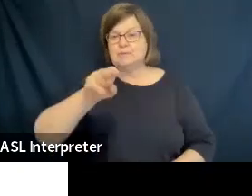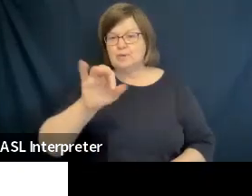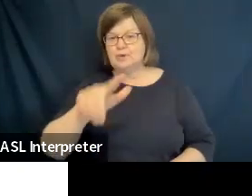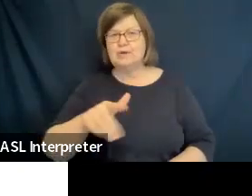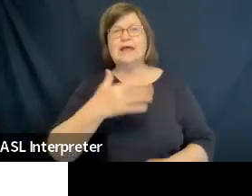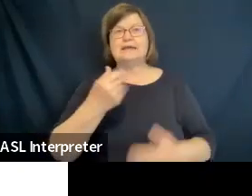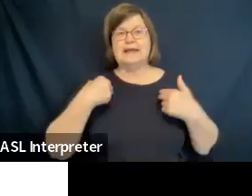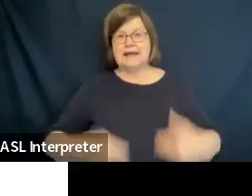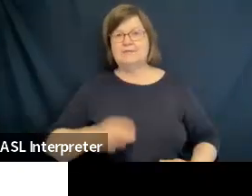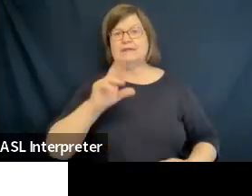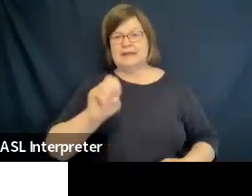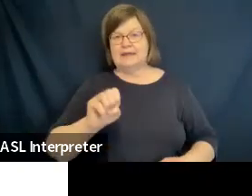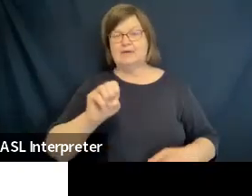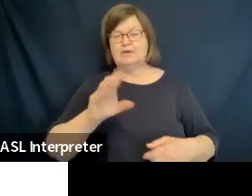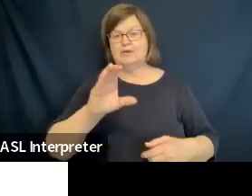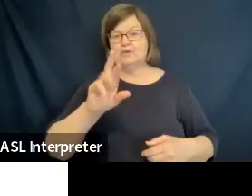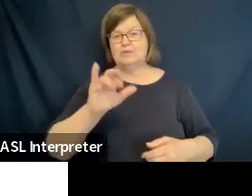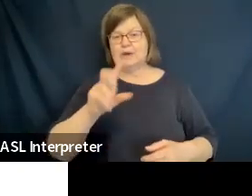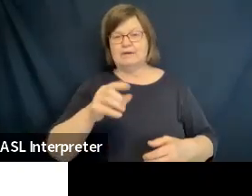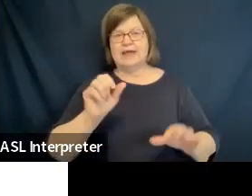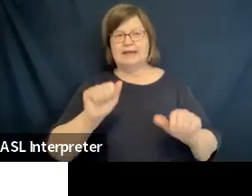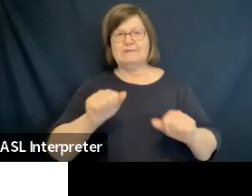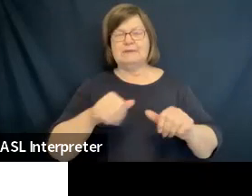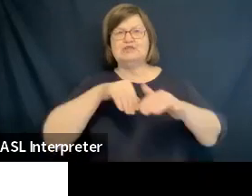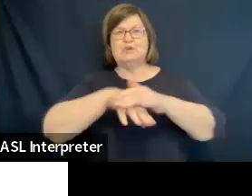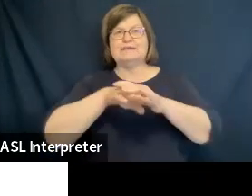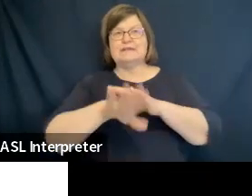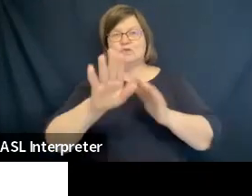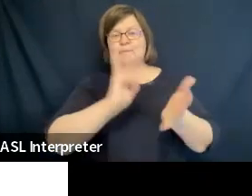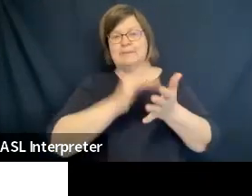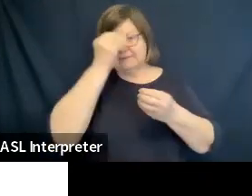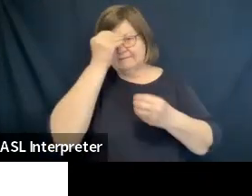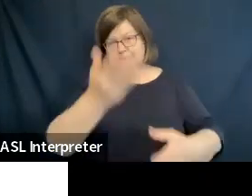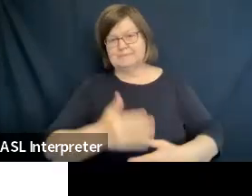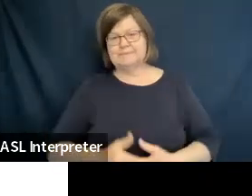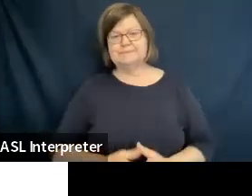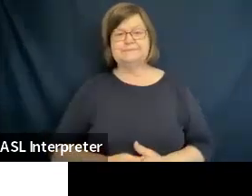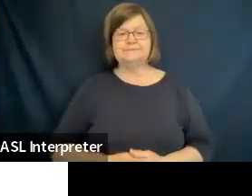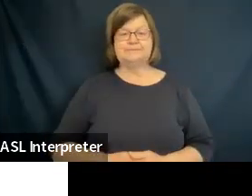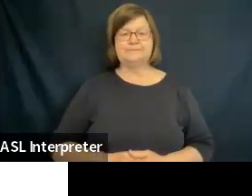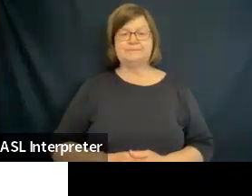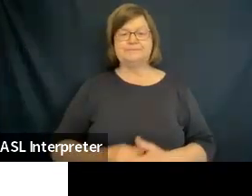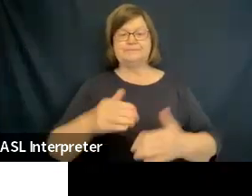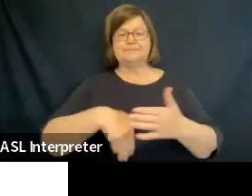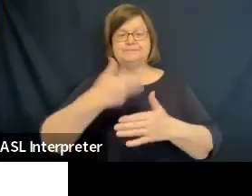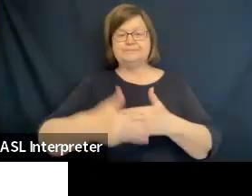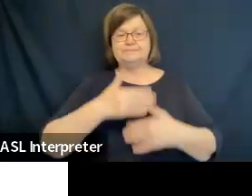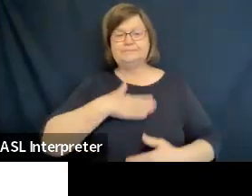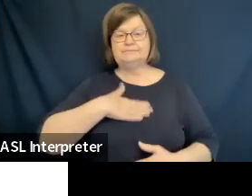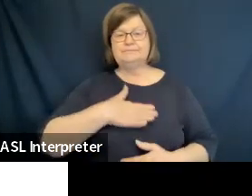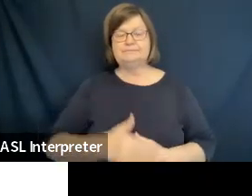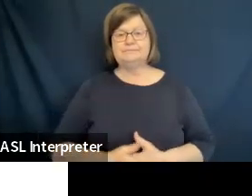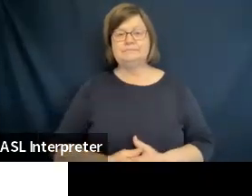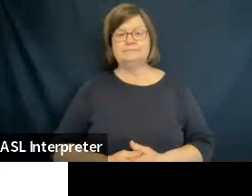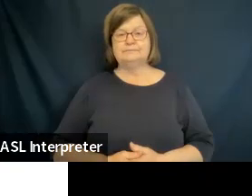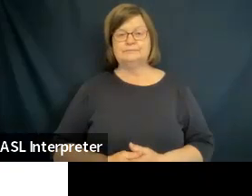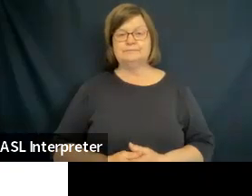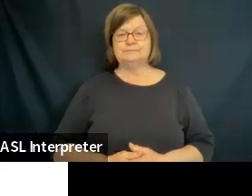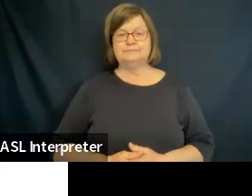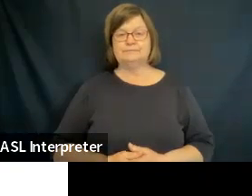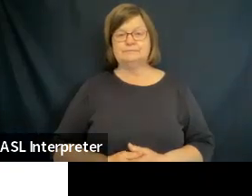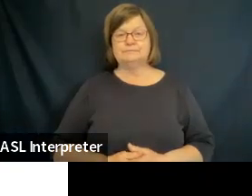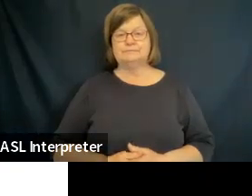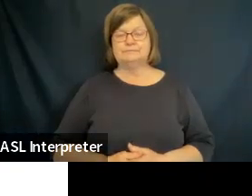apps that patients can use to access their medical information. Next slide, please.